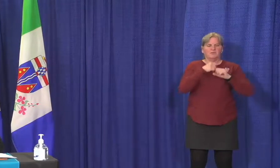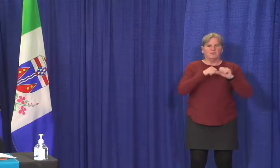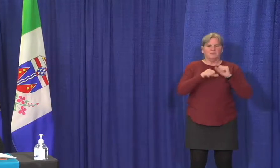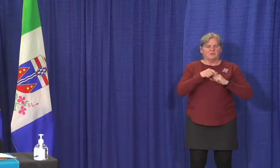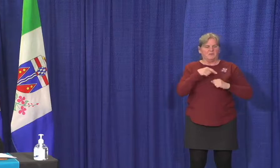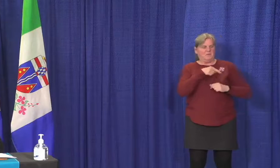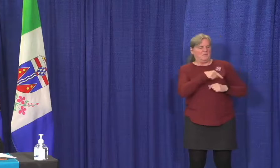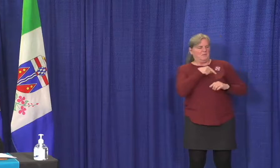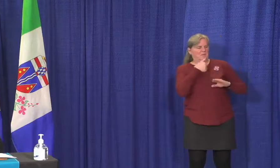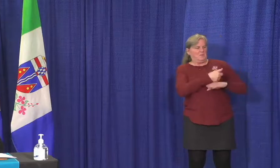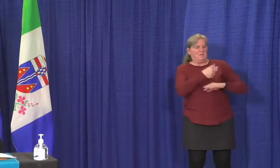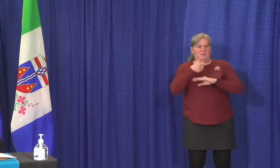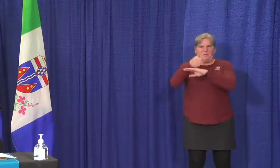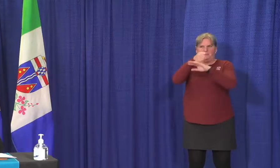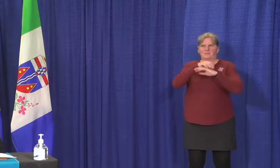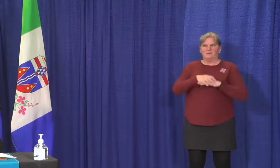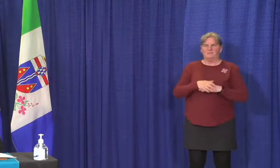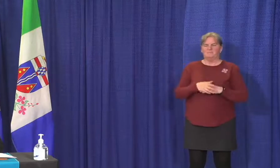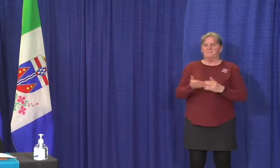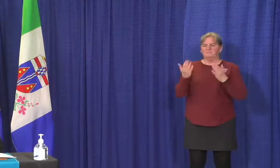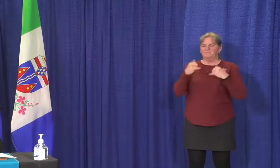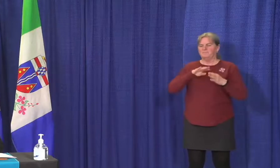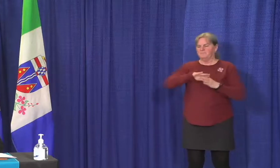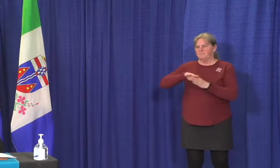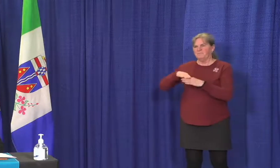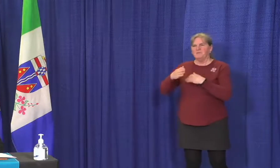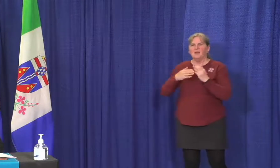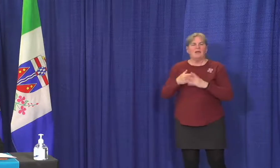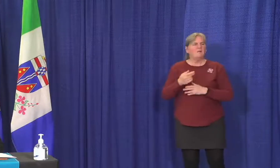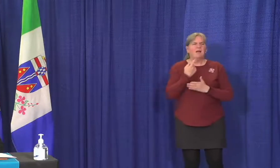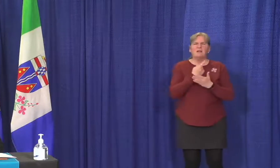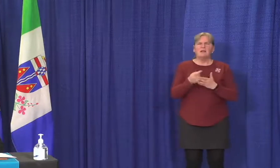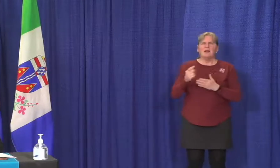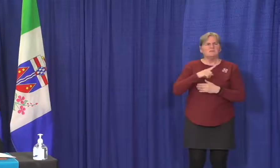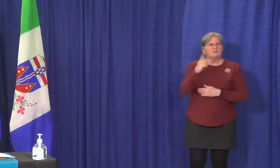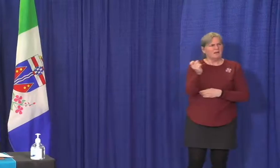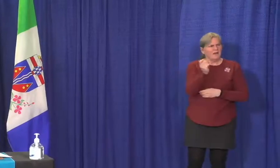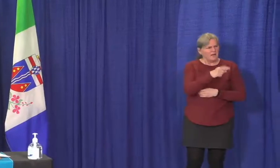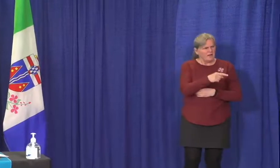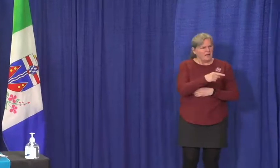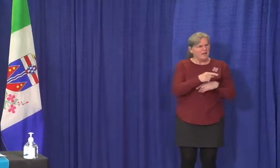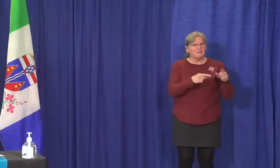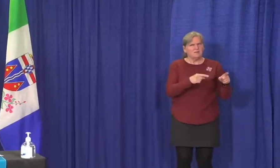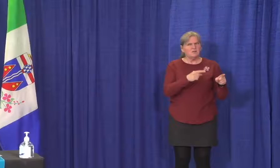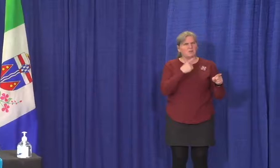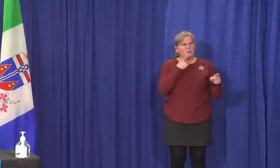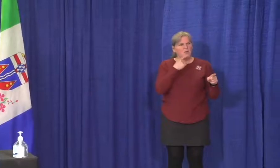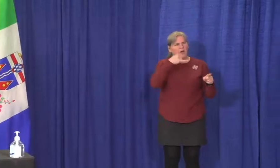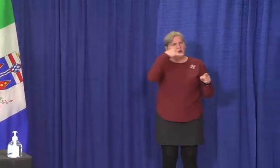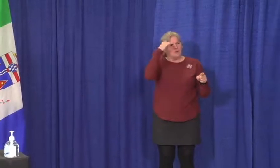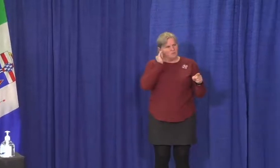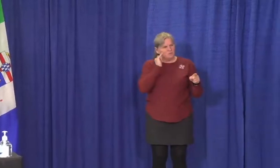But my second question is related to Pfizer.